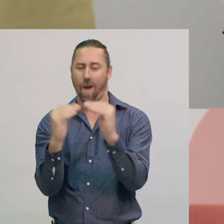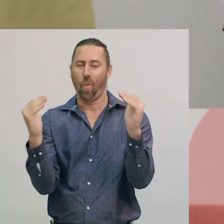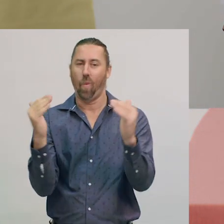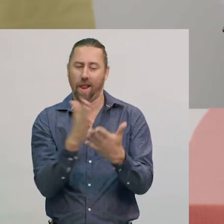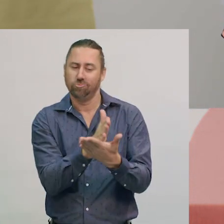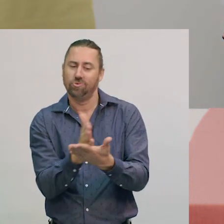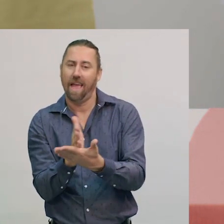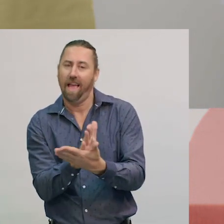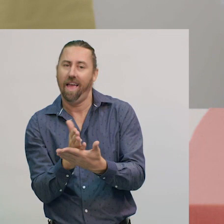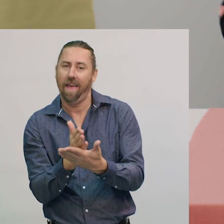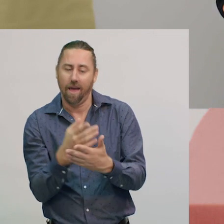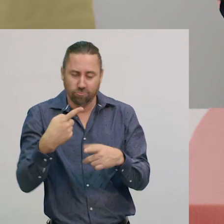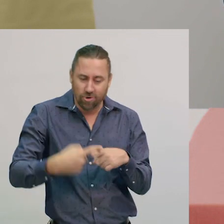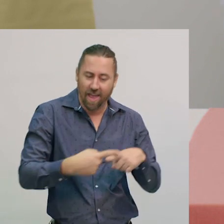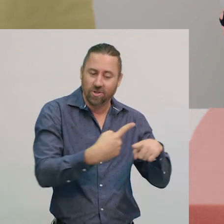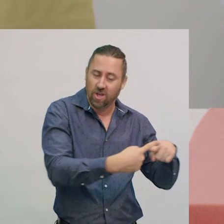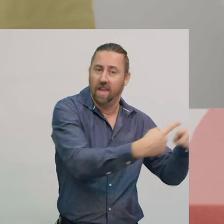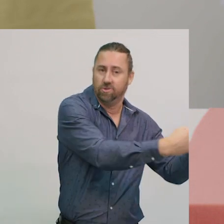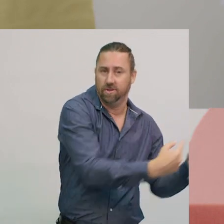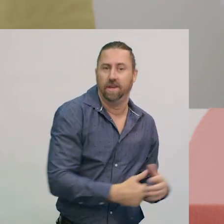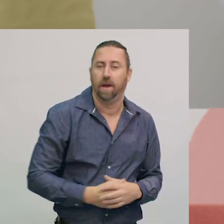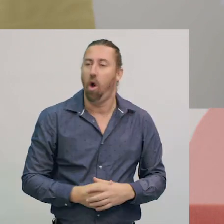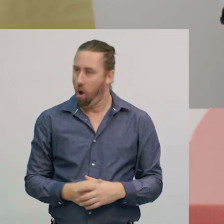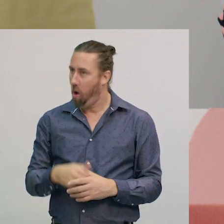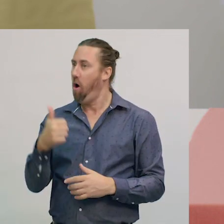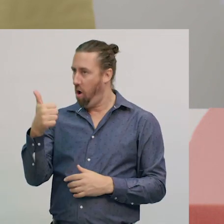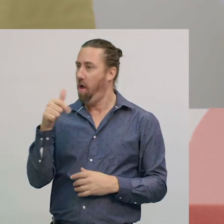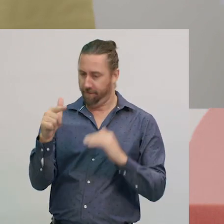That makes sense and is certainly fair. I think I've got it.